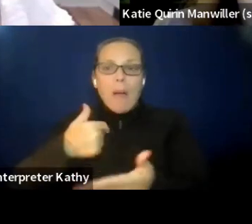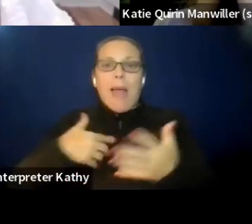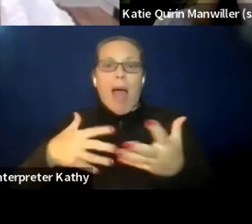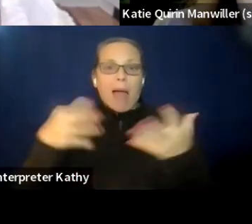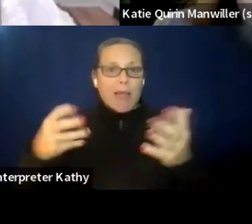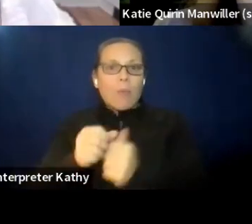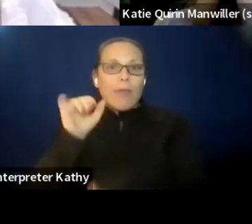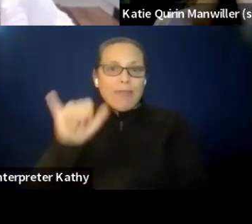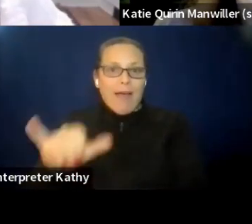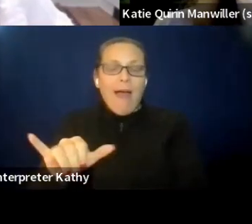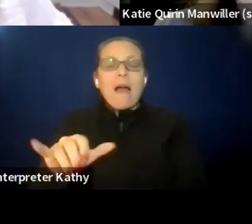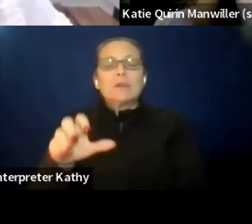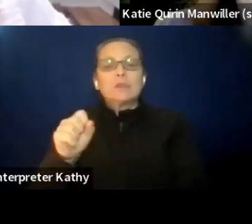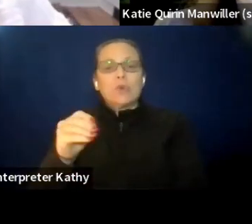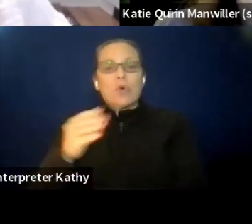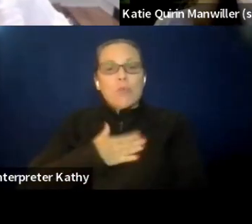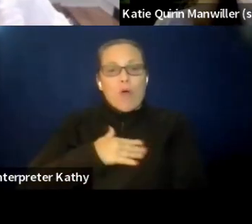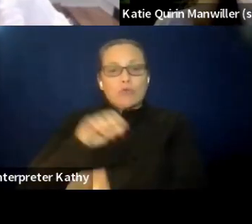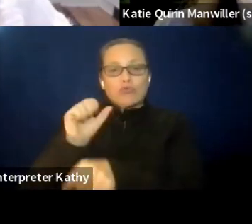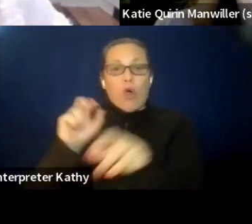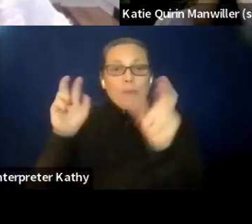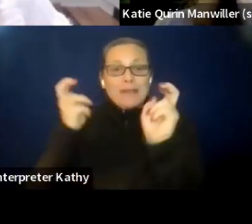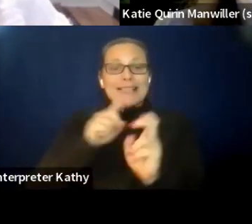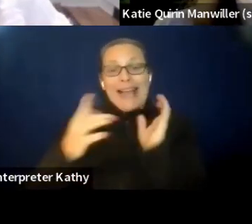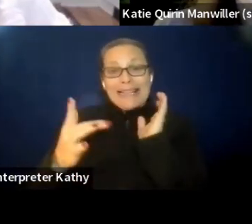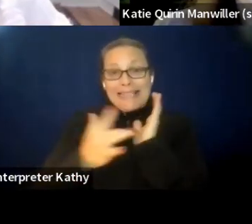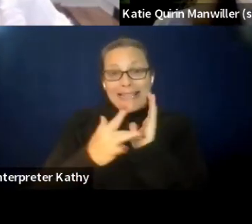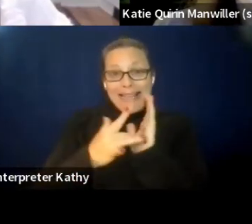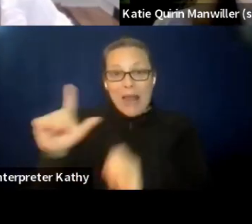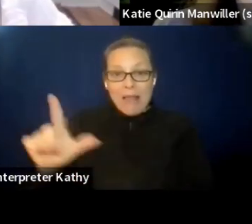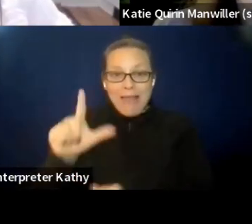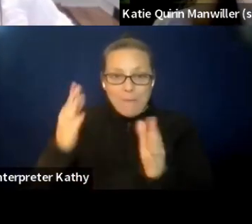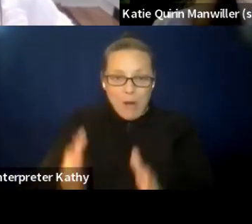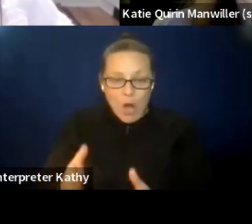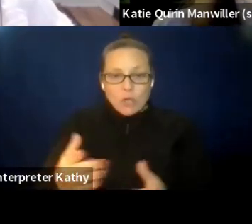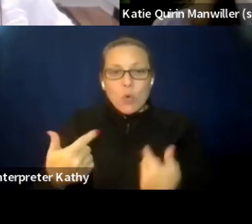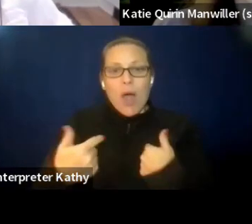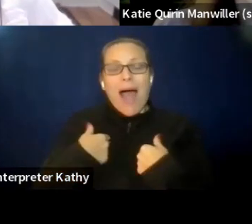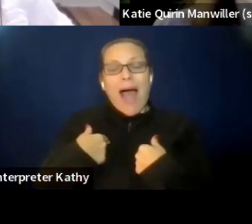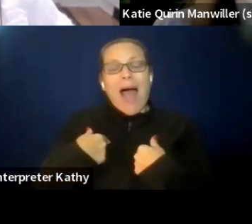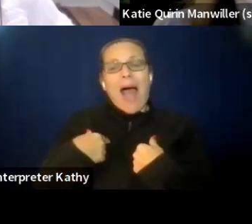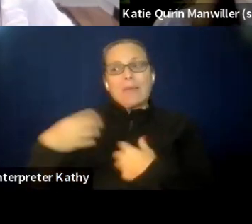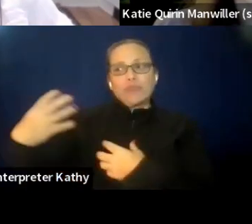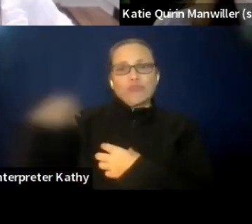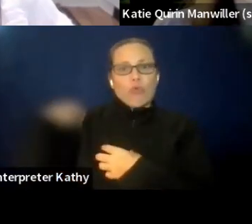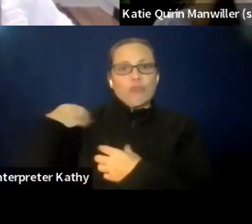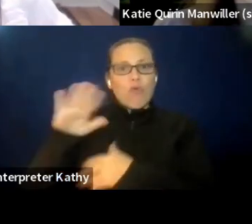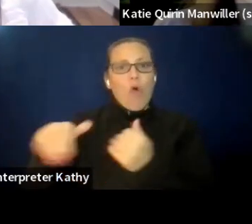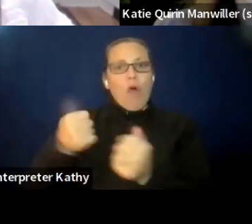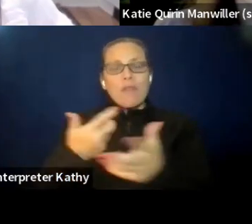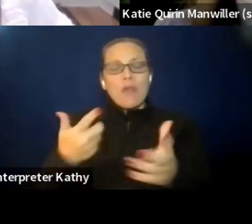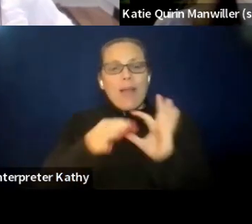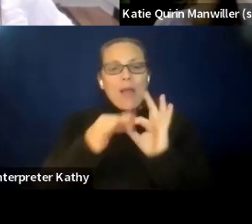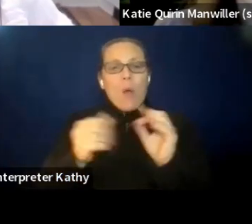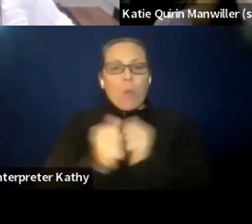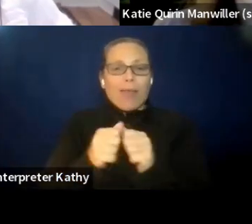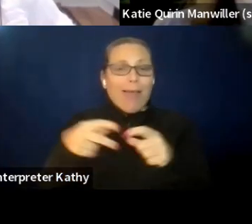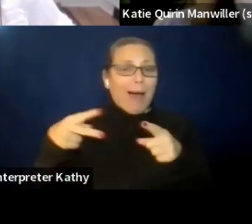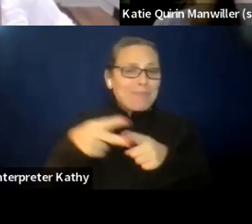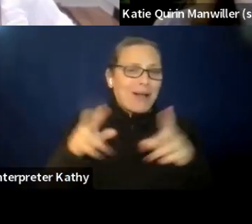technology background really did help me a lot in that, and so my job title is a